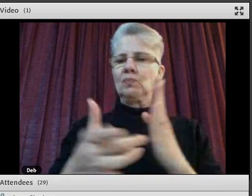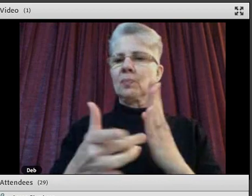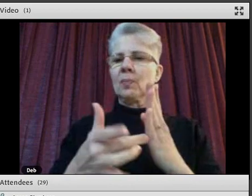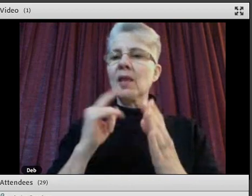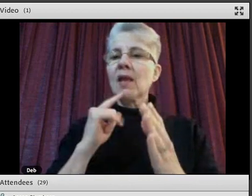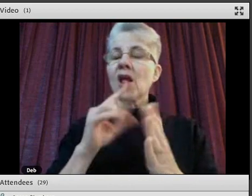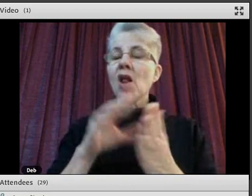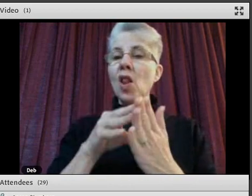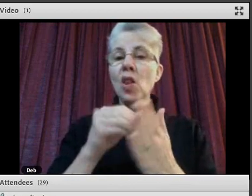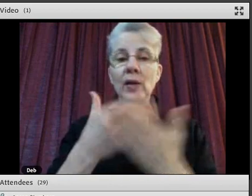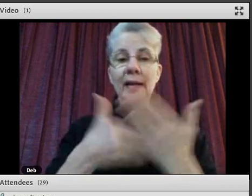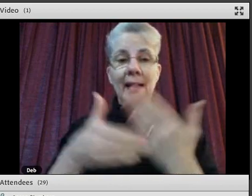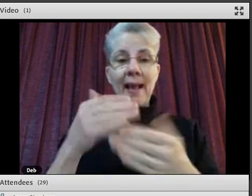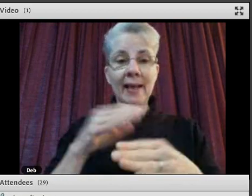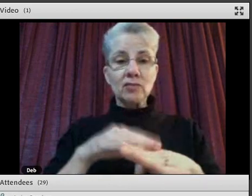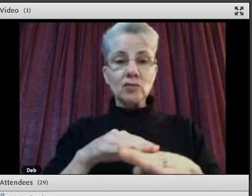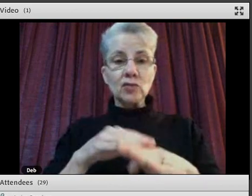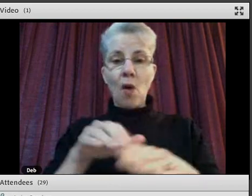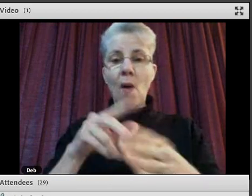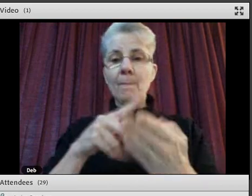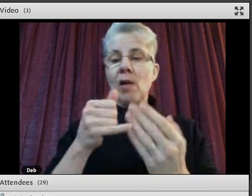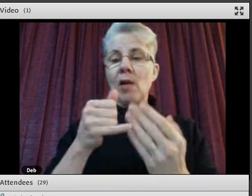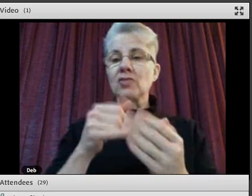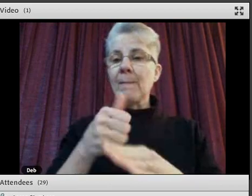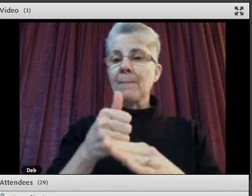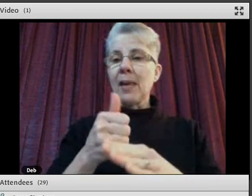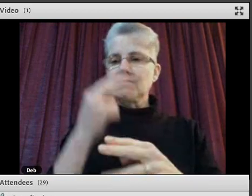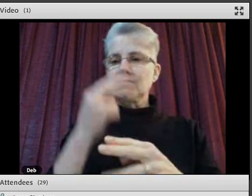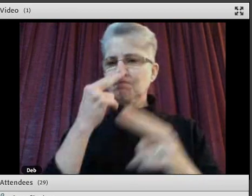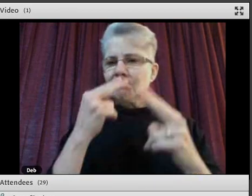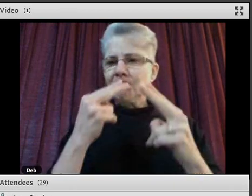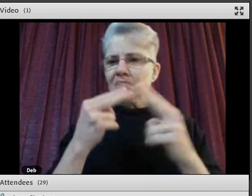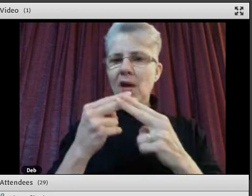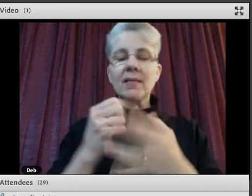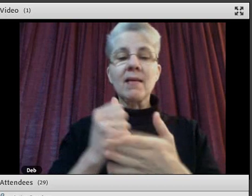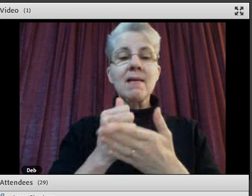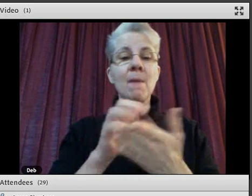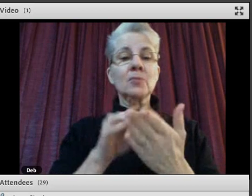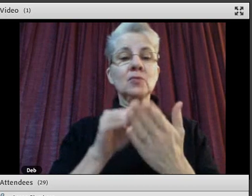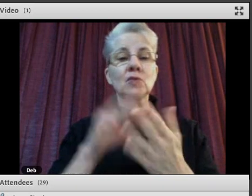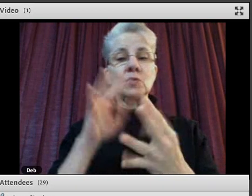Learning is hands-on, project-based, and very fun. They help students become creative,